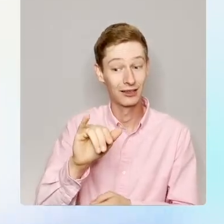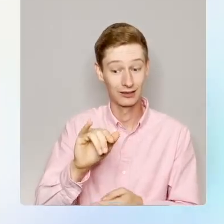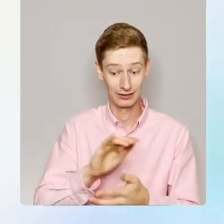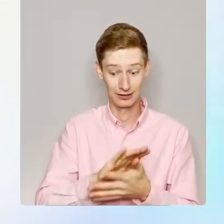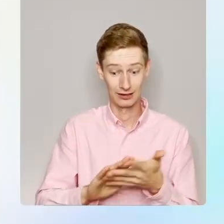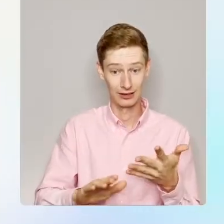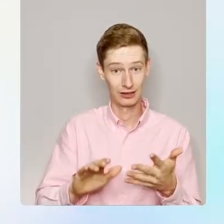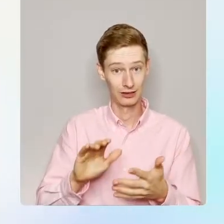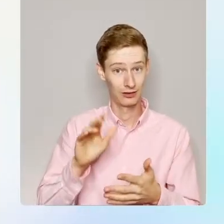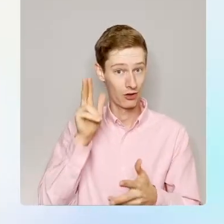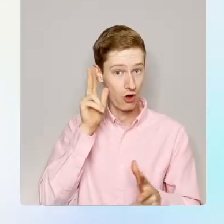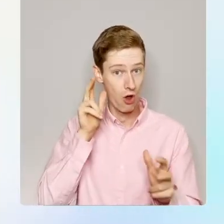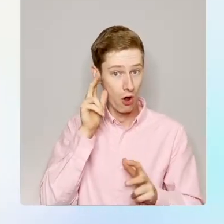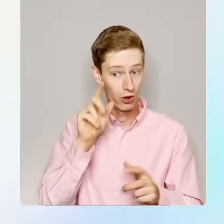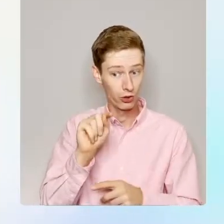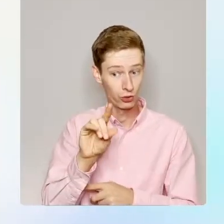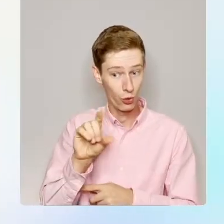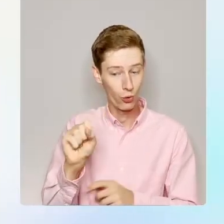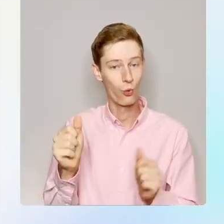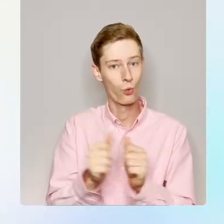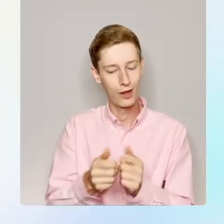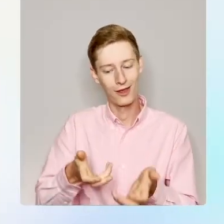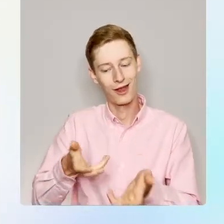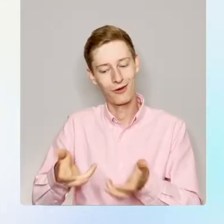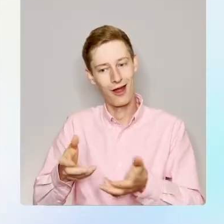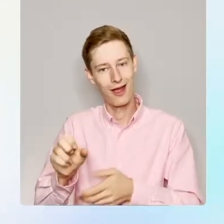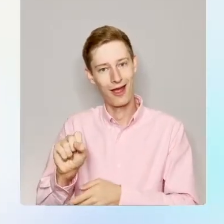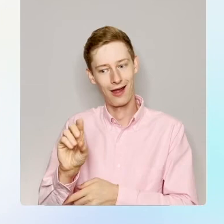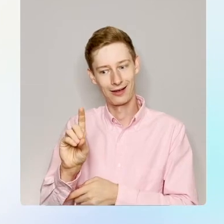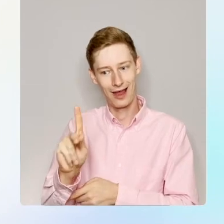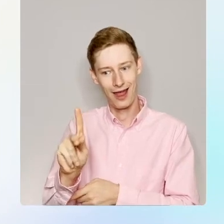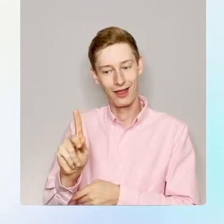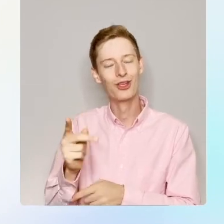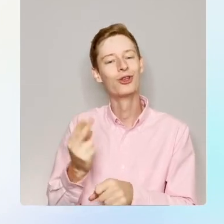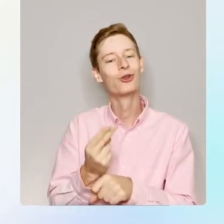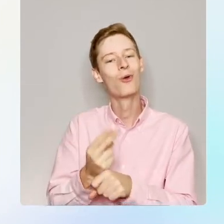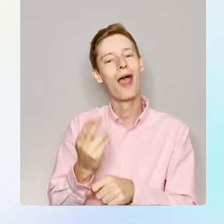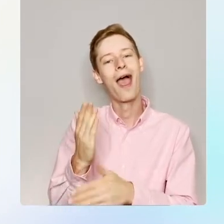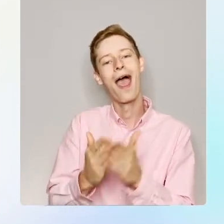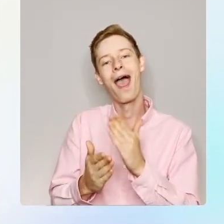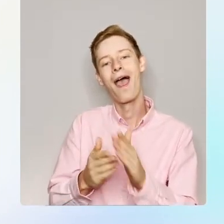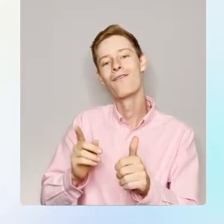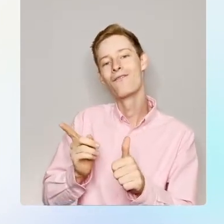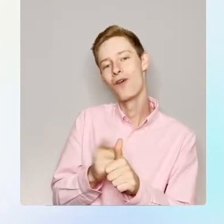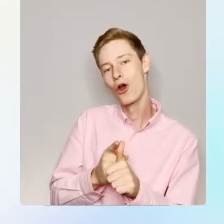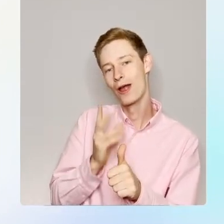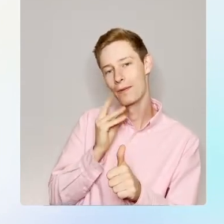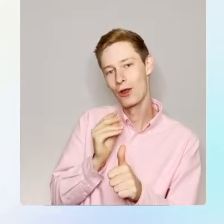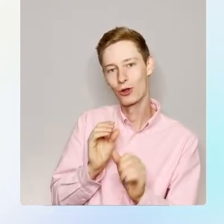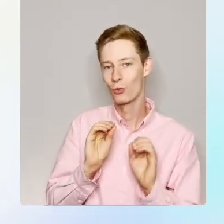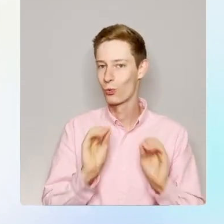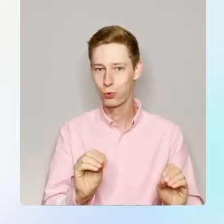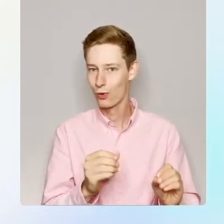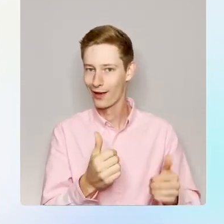Use these audio tools with the Interaction SDK and create hands first experiences without controllers,